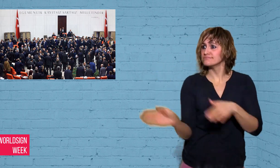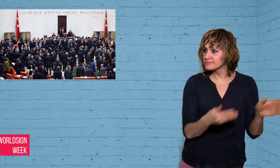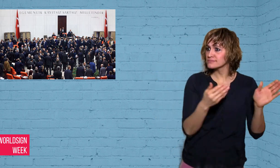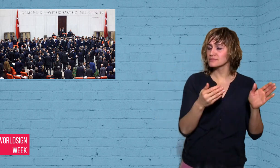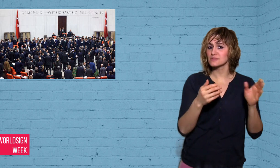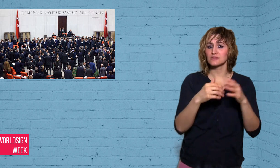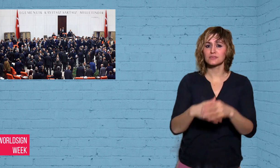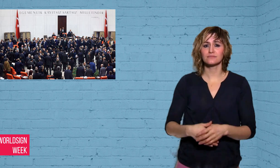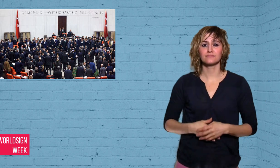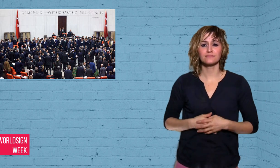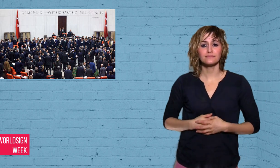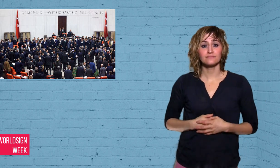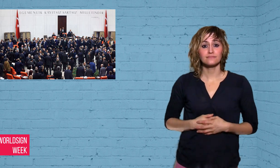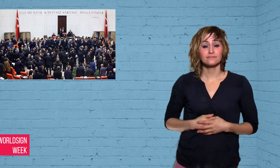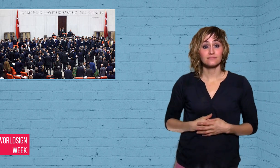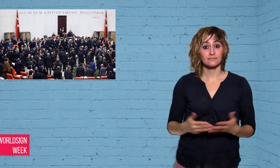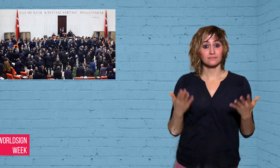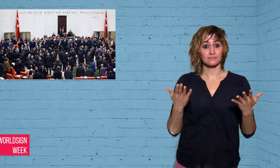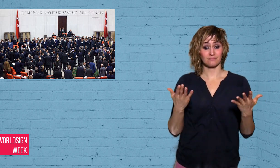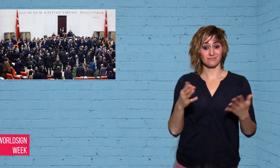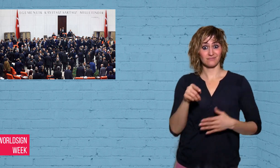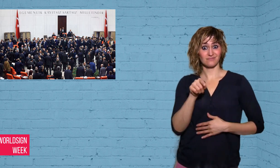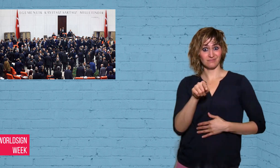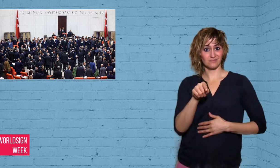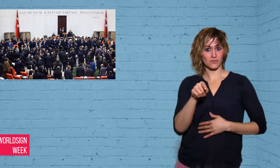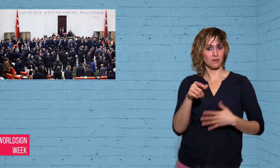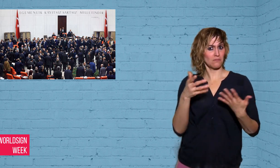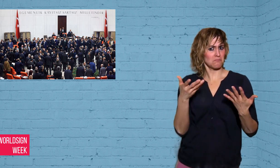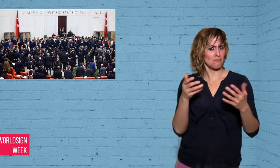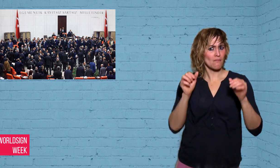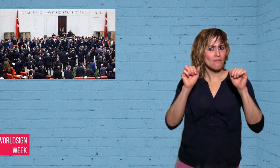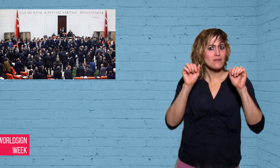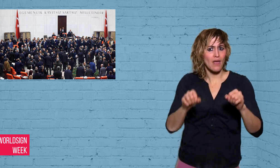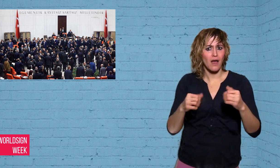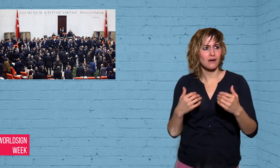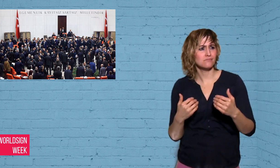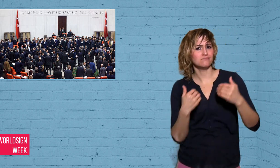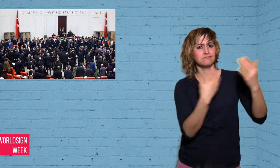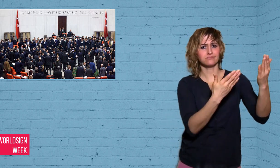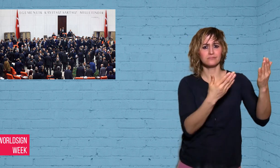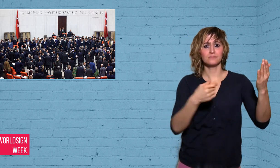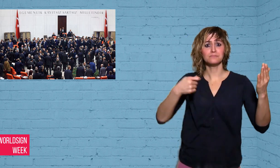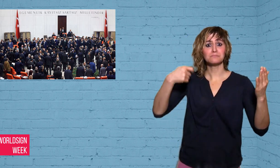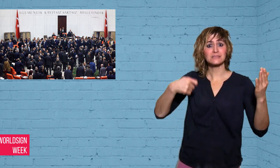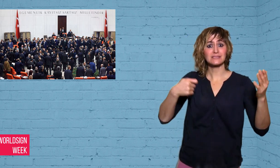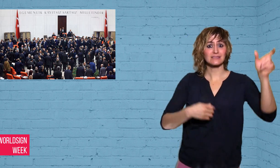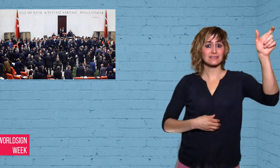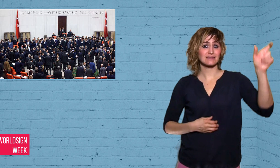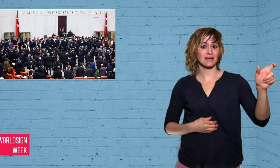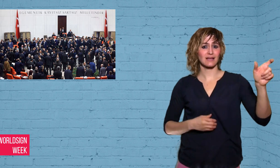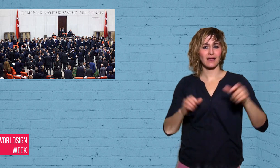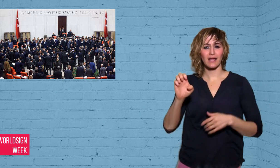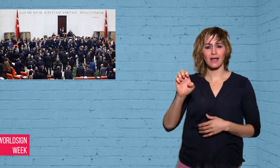This possibly gives him the chance to serve